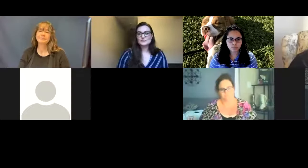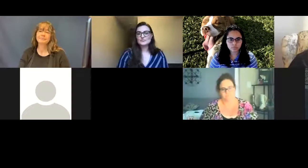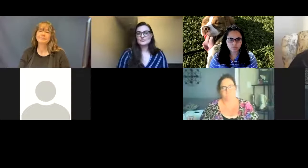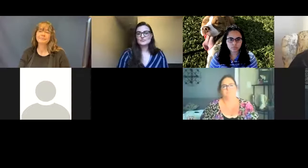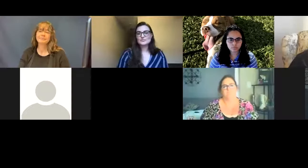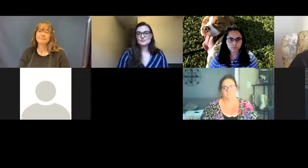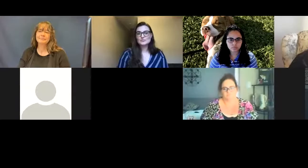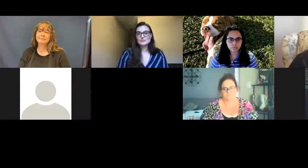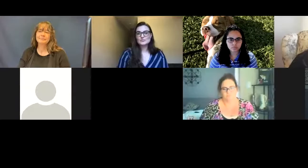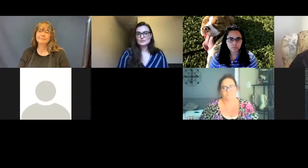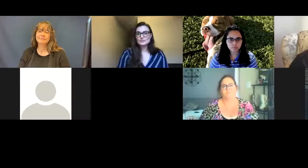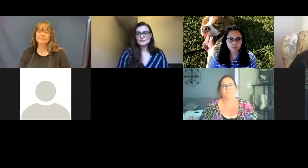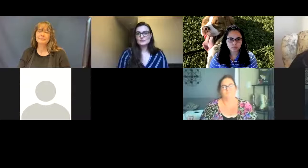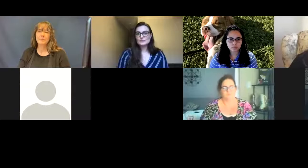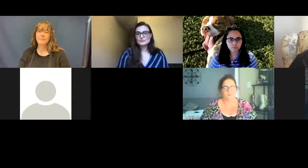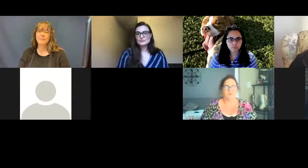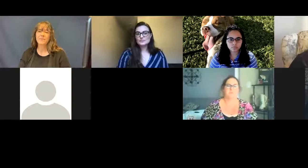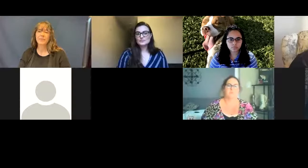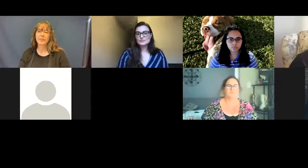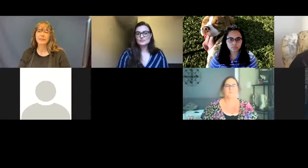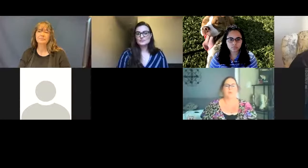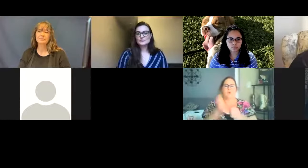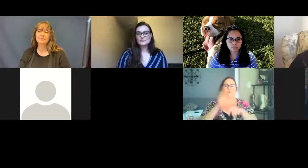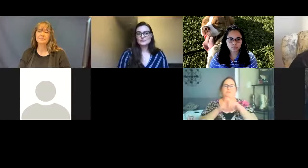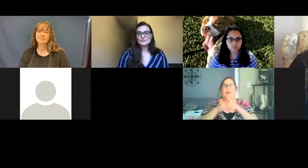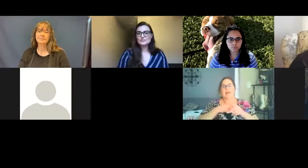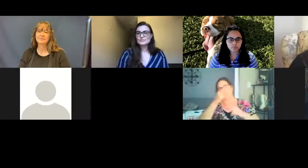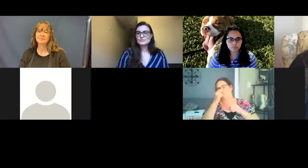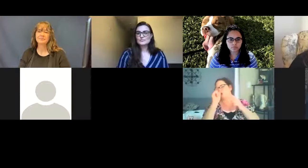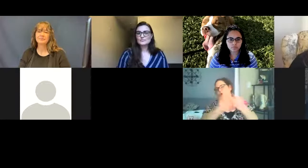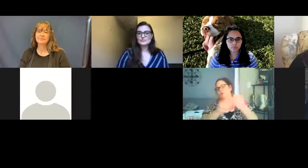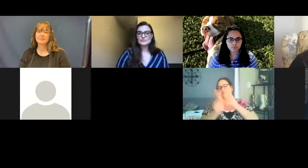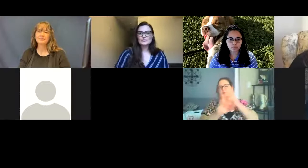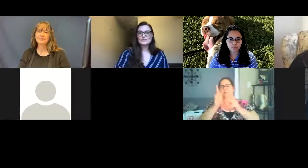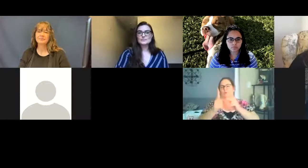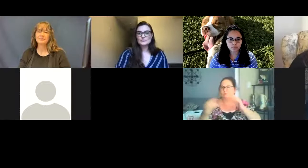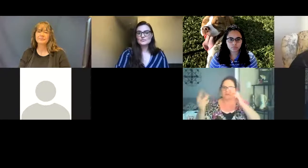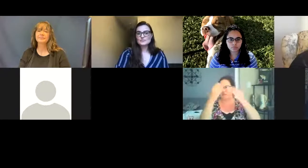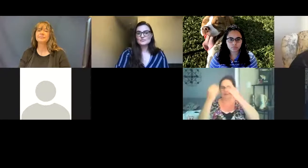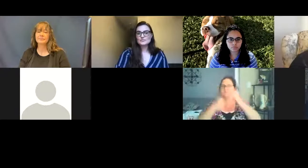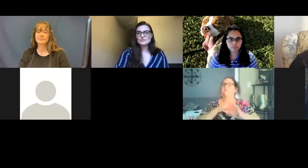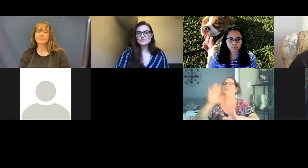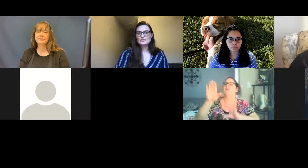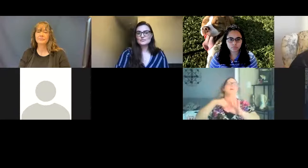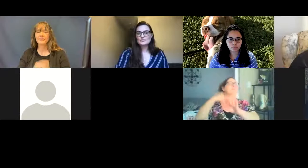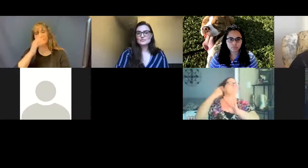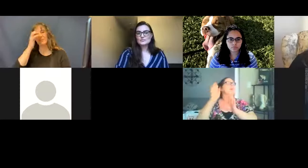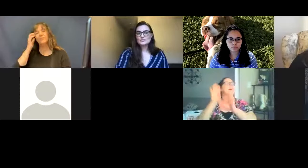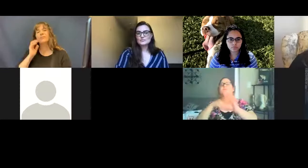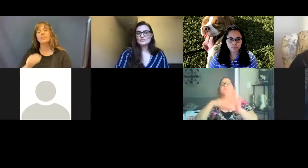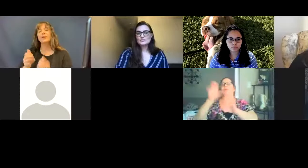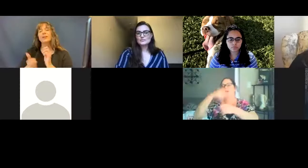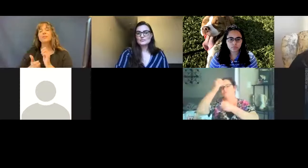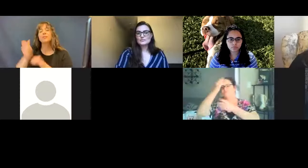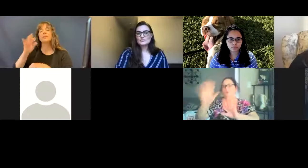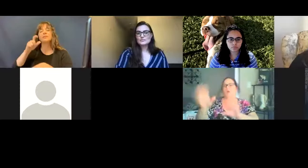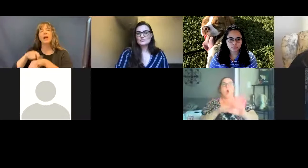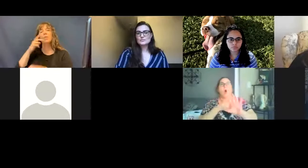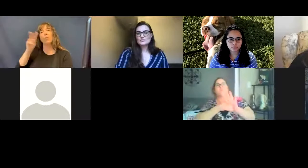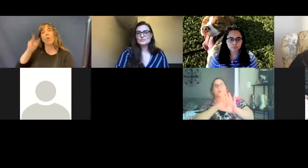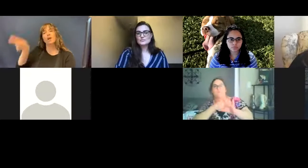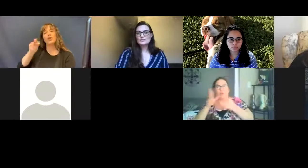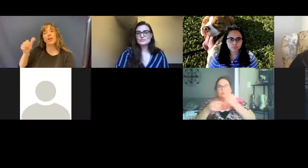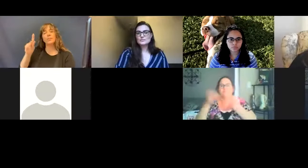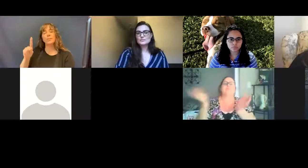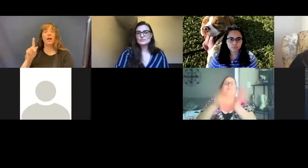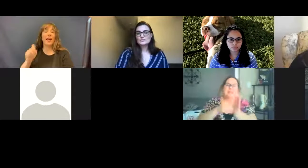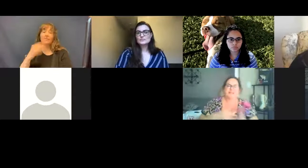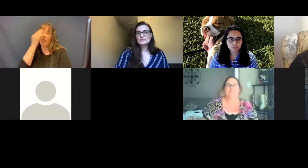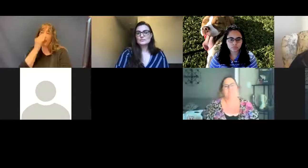Most of the time watching other people. And I have to let them know I'm deaf. And